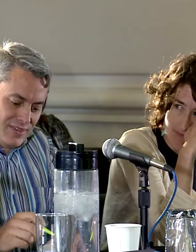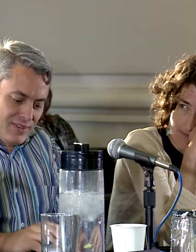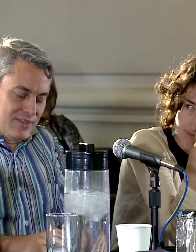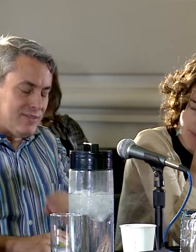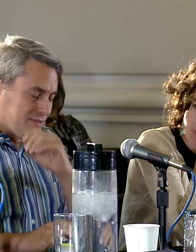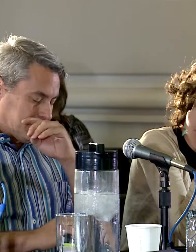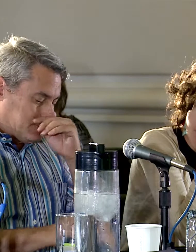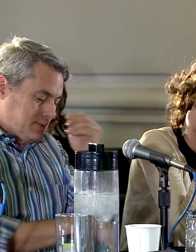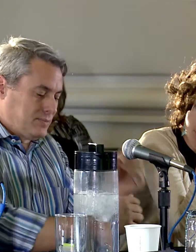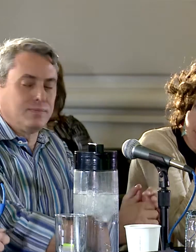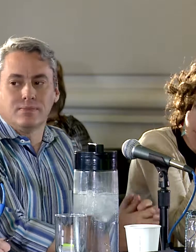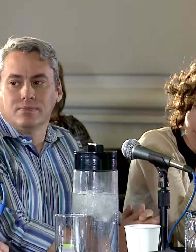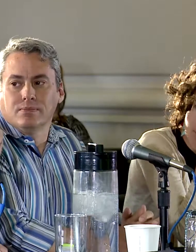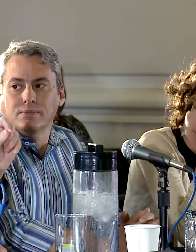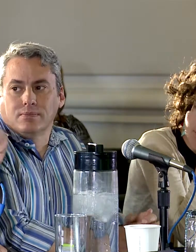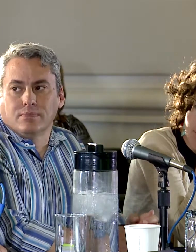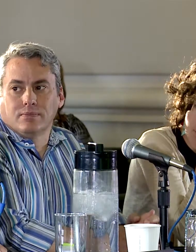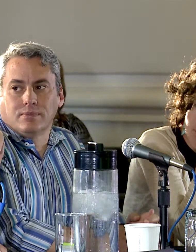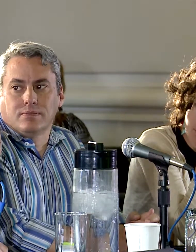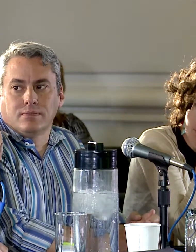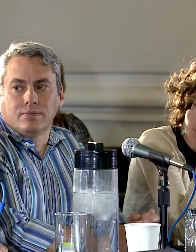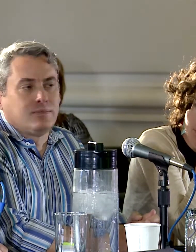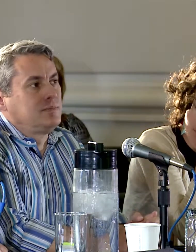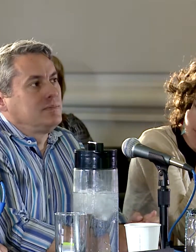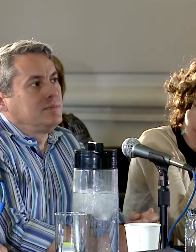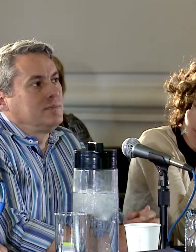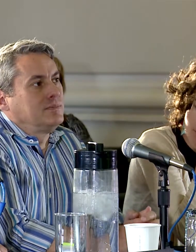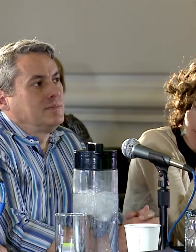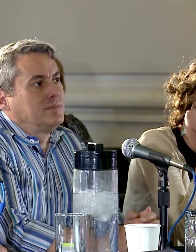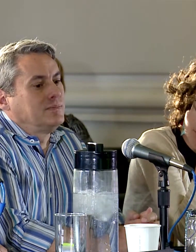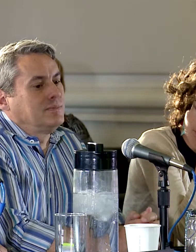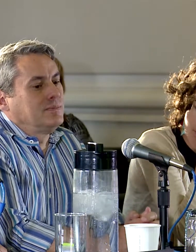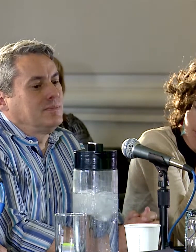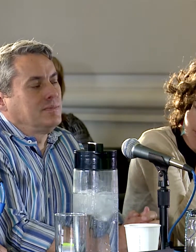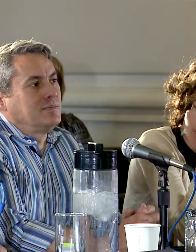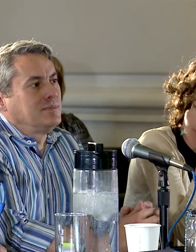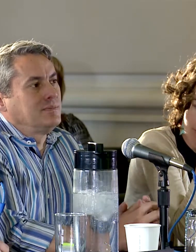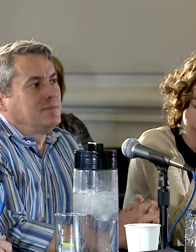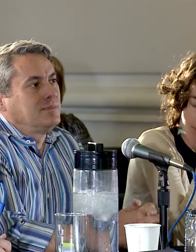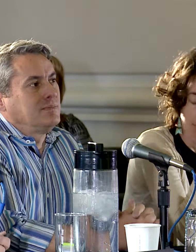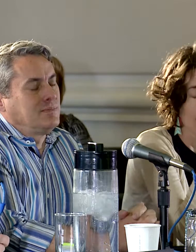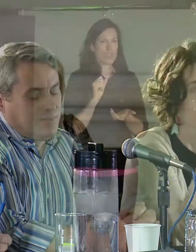are in some way disempowered by the change in the production process. Right, so, this was something that we